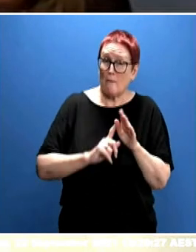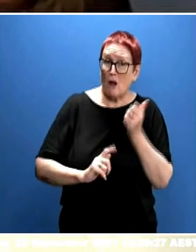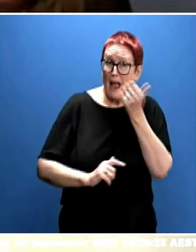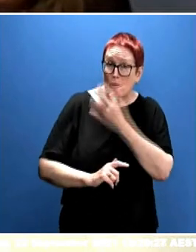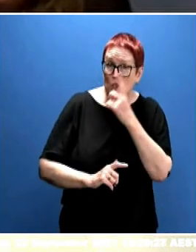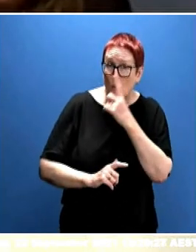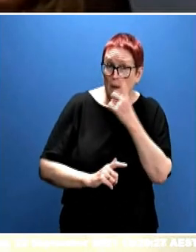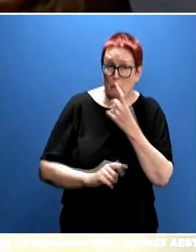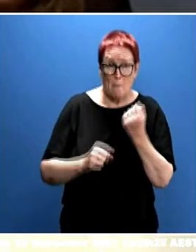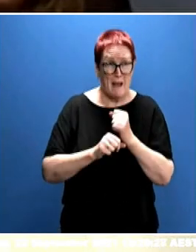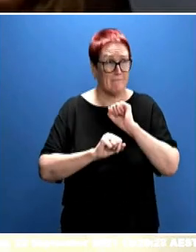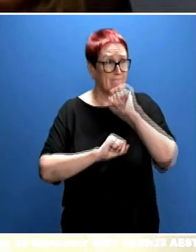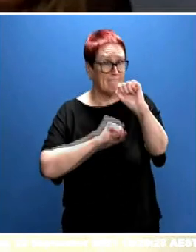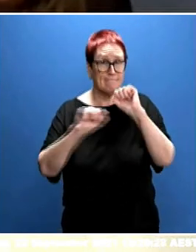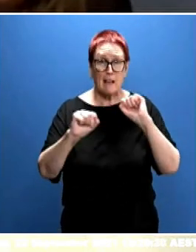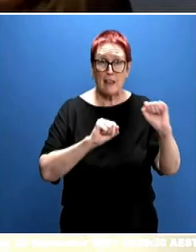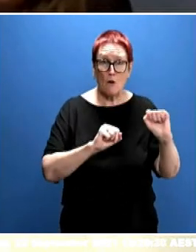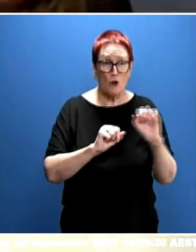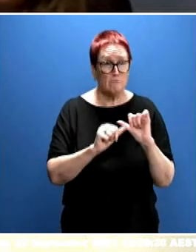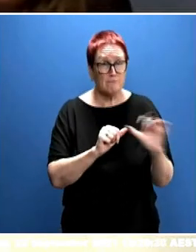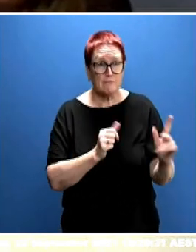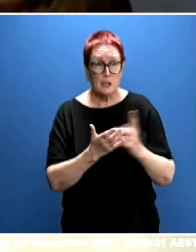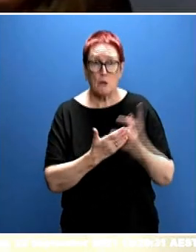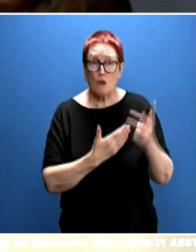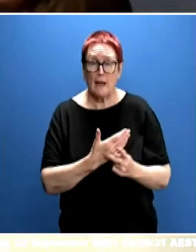who are designing their own solutions, and I think that the Government